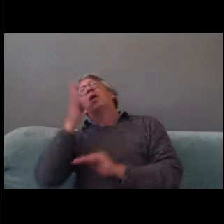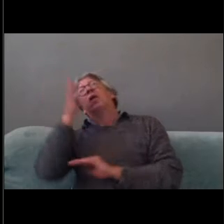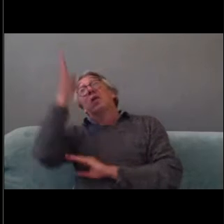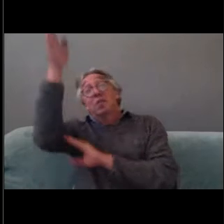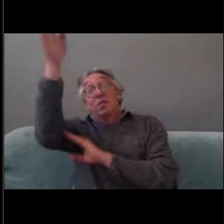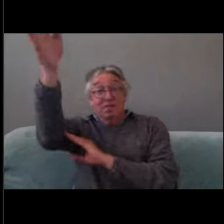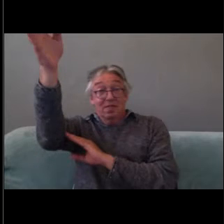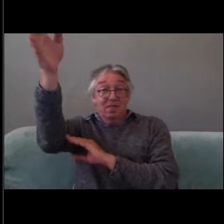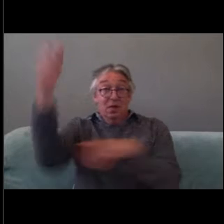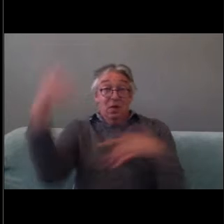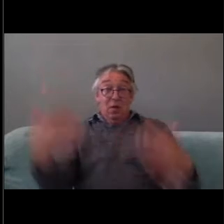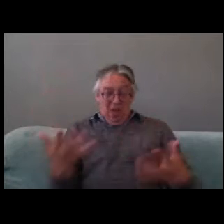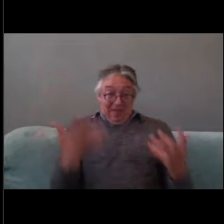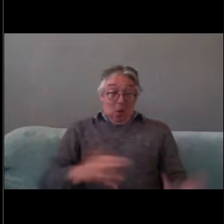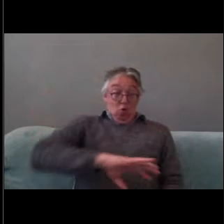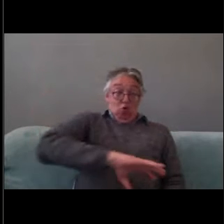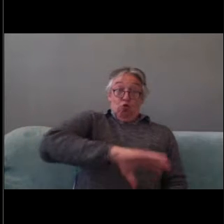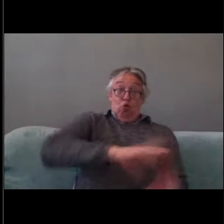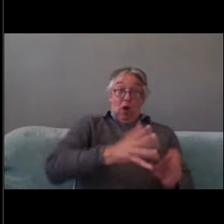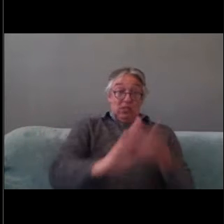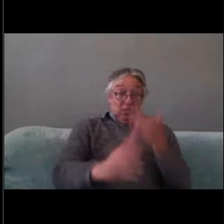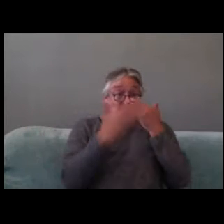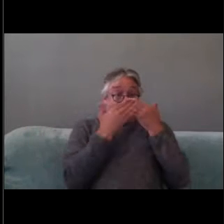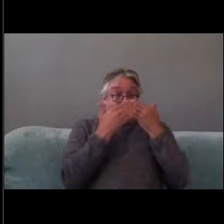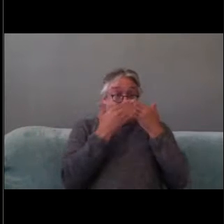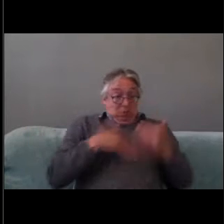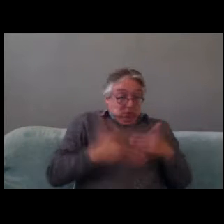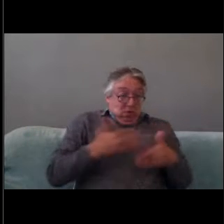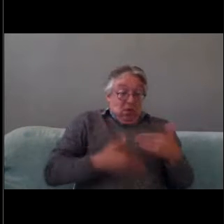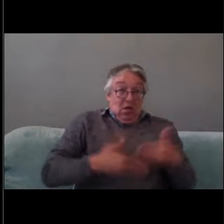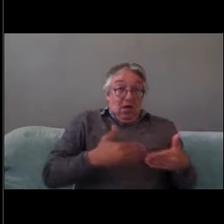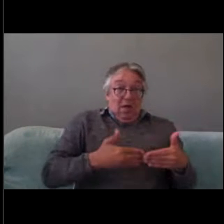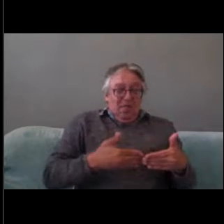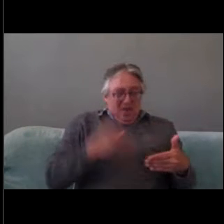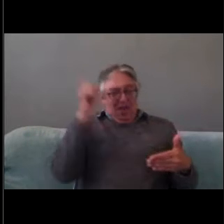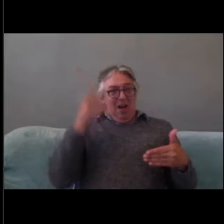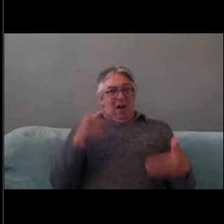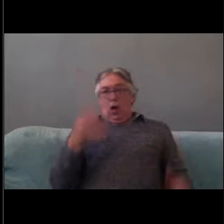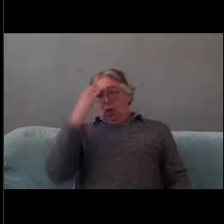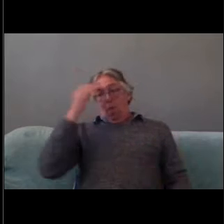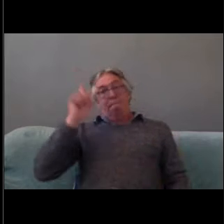It isn't an easy question so that's why we tried to find a solution to this.